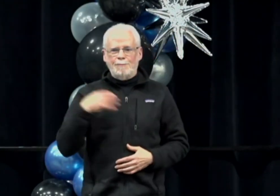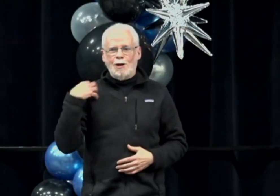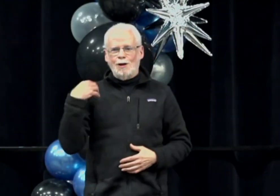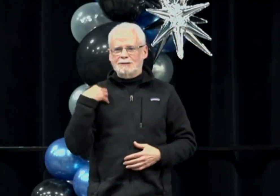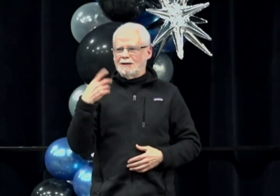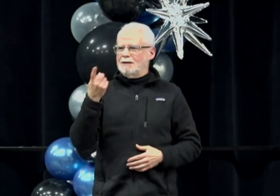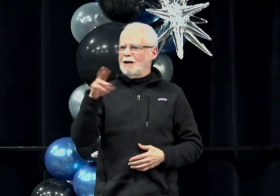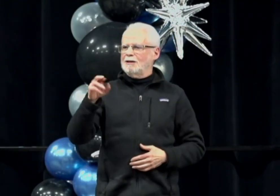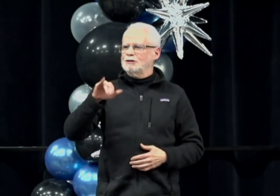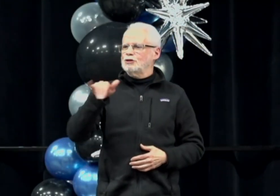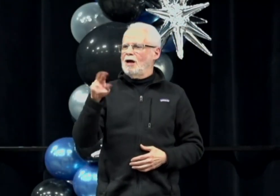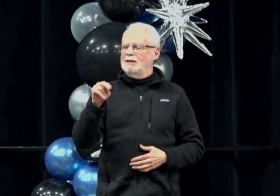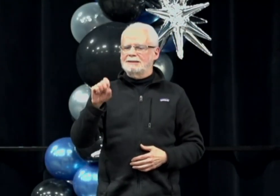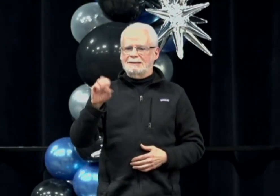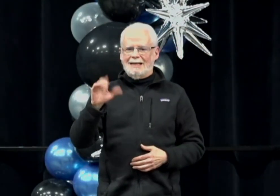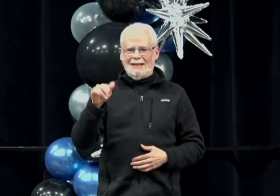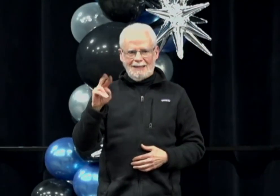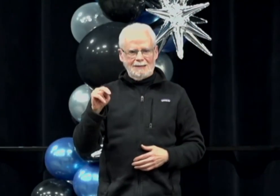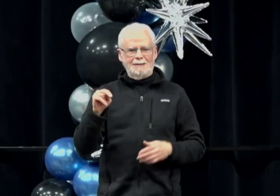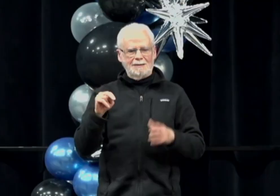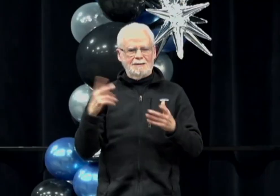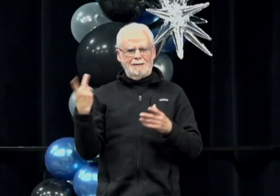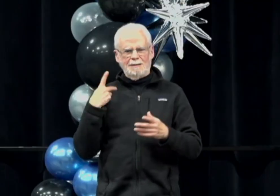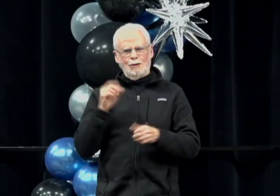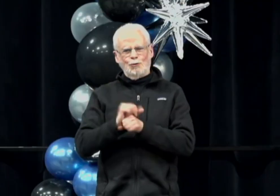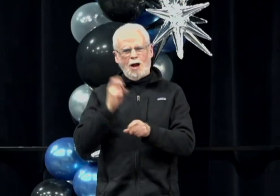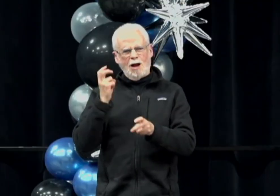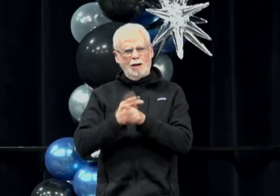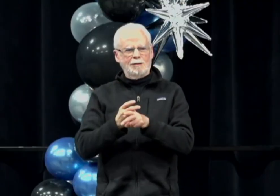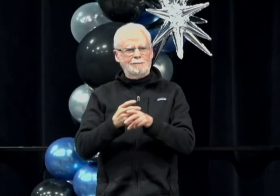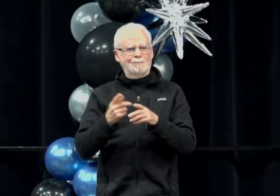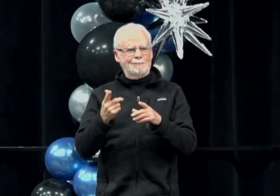away from him. The Deaf community was thrilled to watch the interpreter signing nearby the